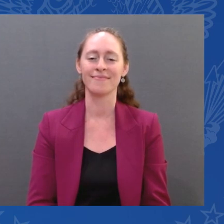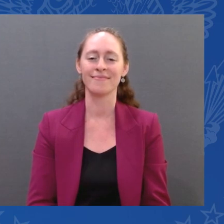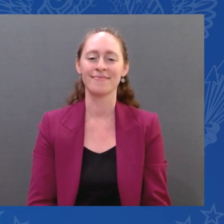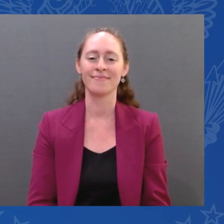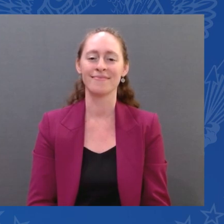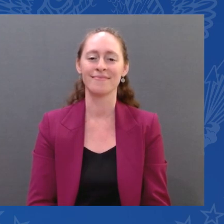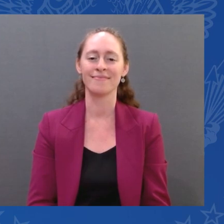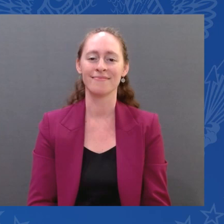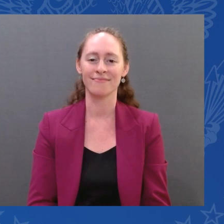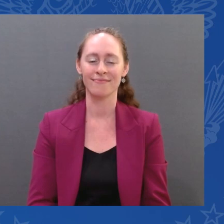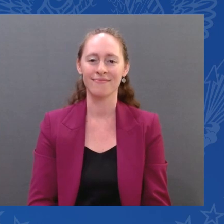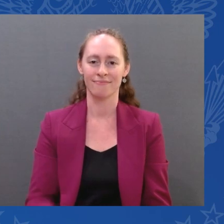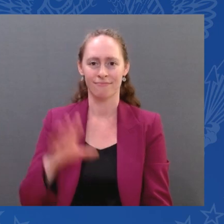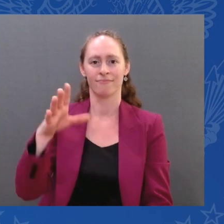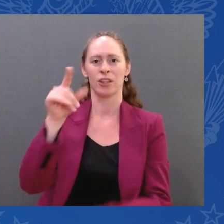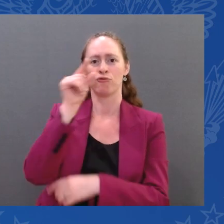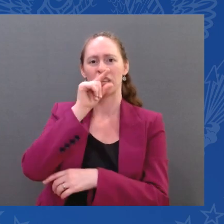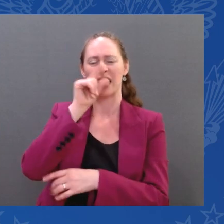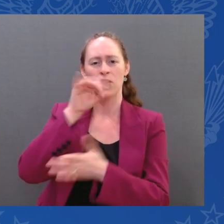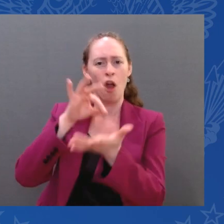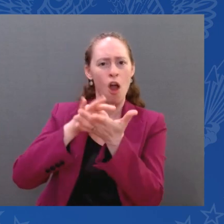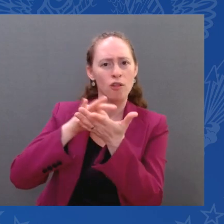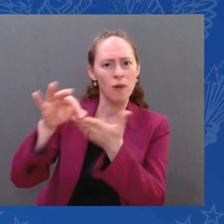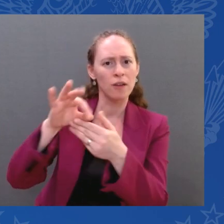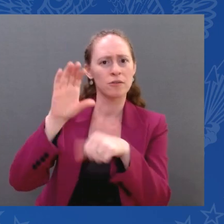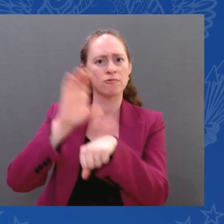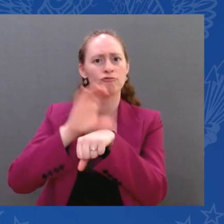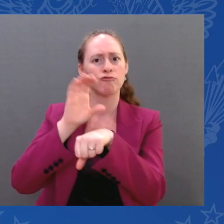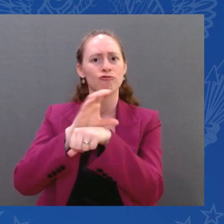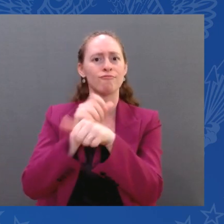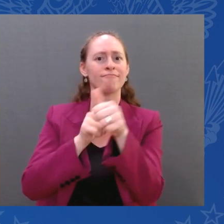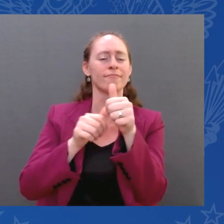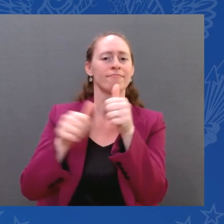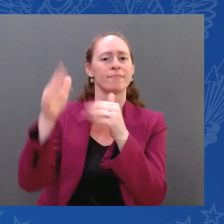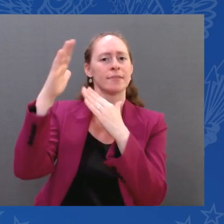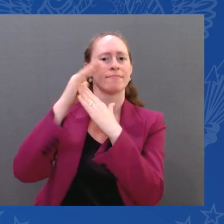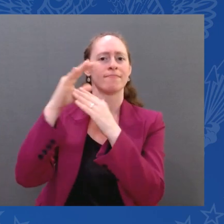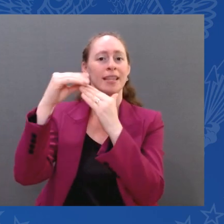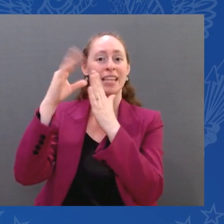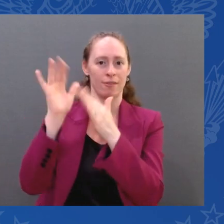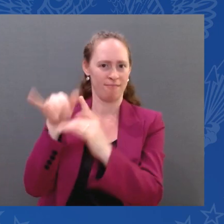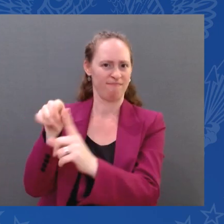Father Alexander Karloutsos is a humble servant of God and the embodiment of the ancient idea